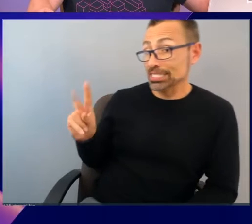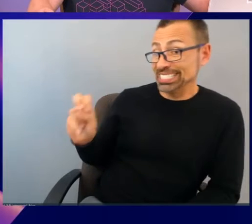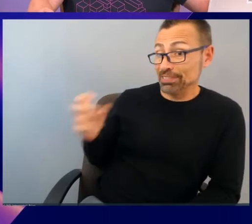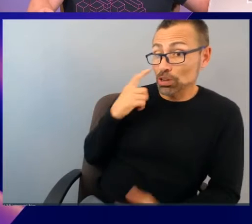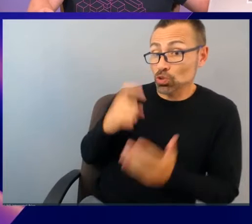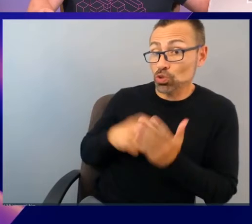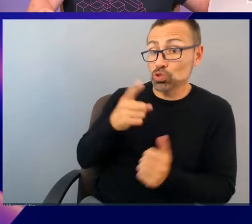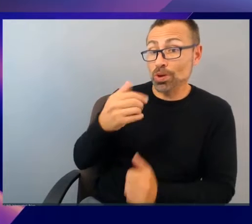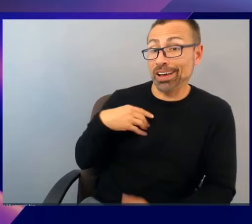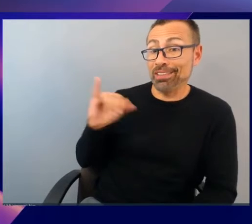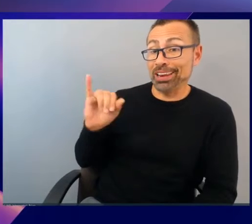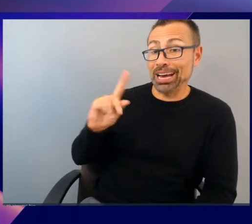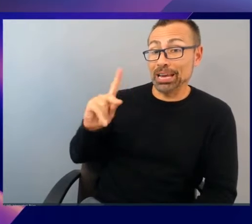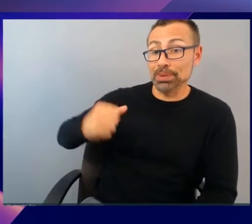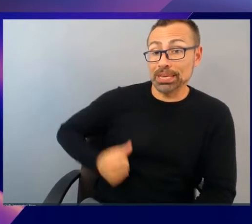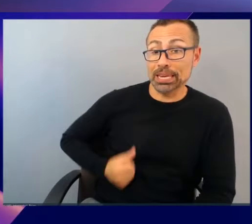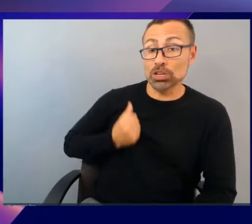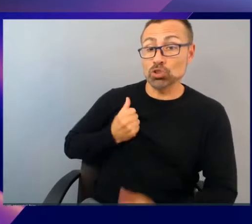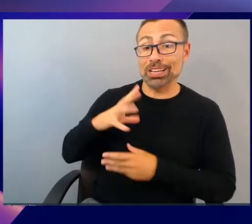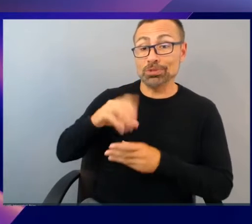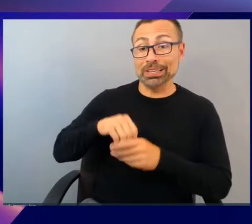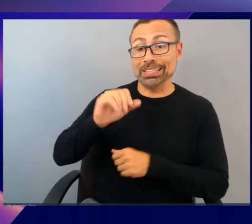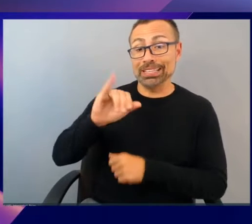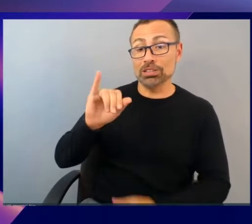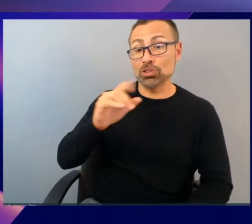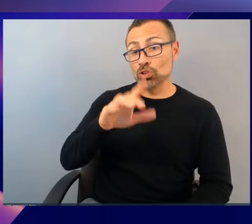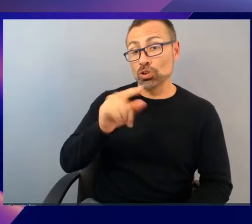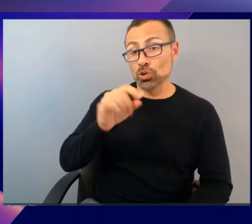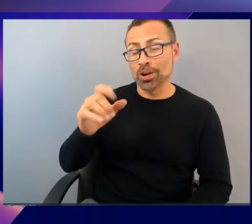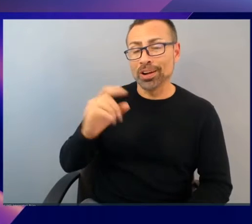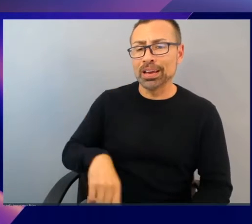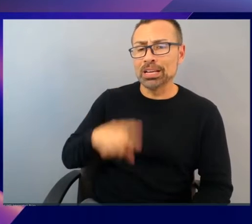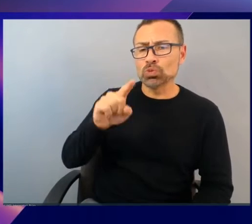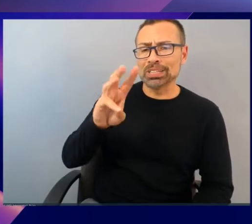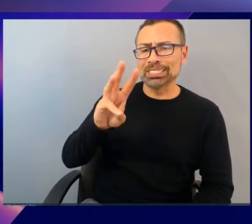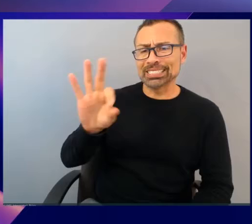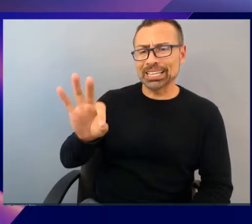It's a little bit unusual, this 169.254 IP address.